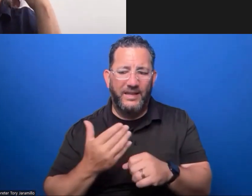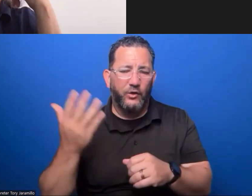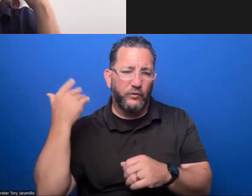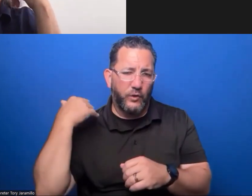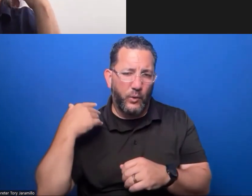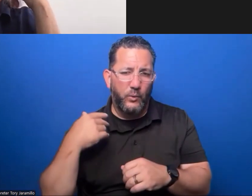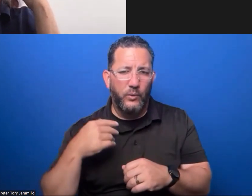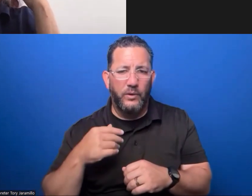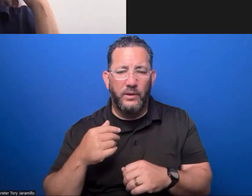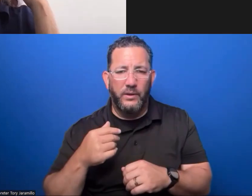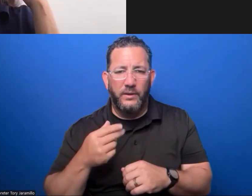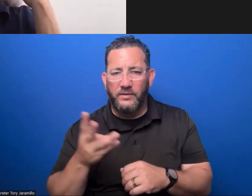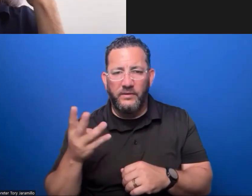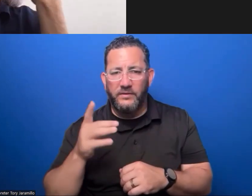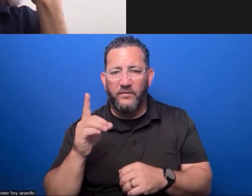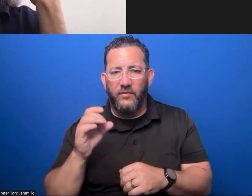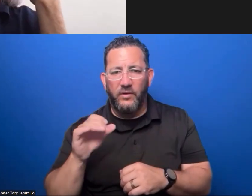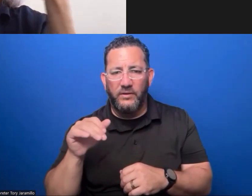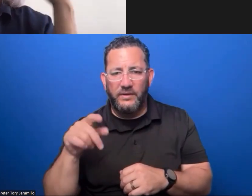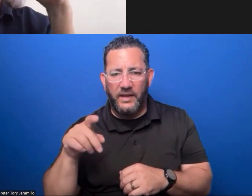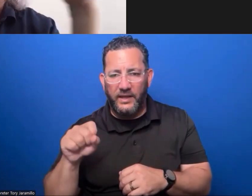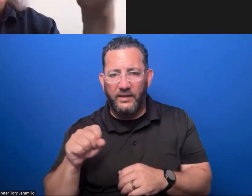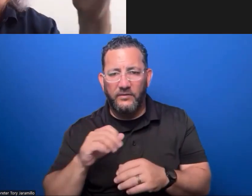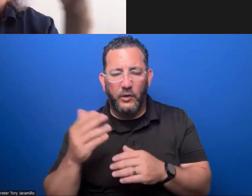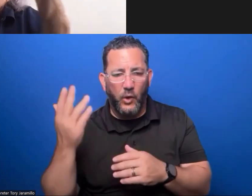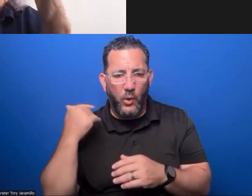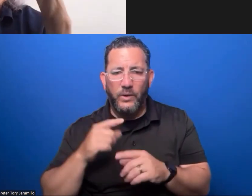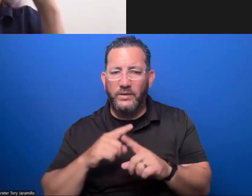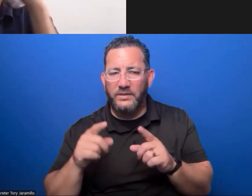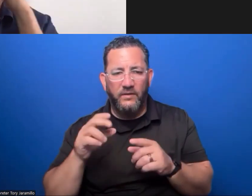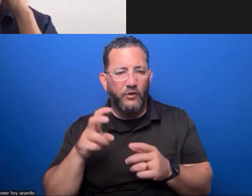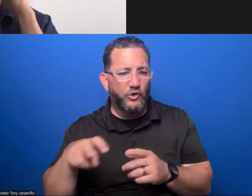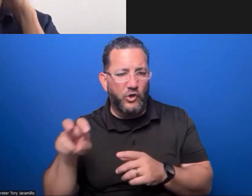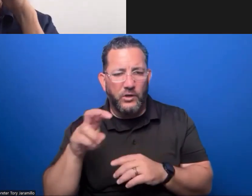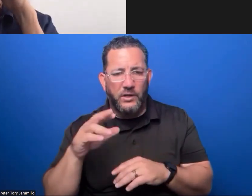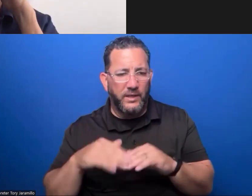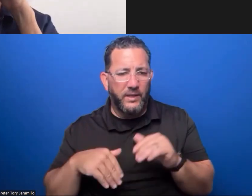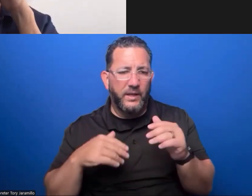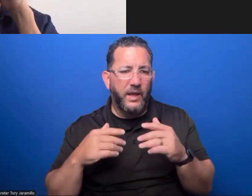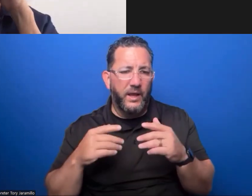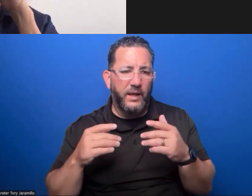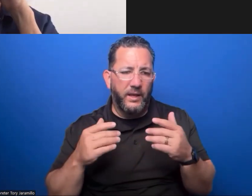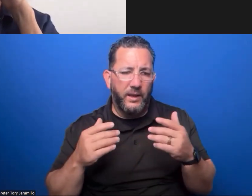on a very a different journey than I have ended up. So, I